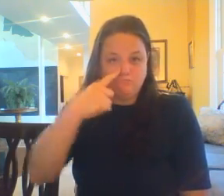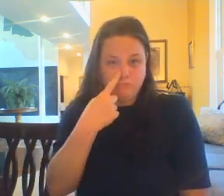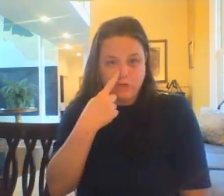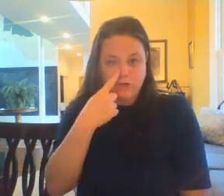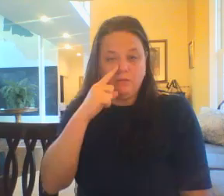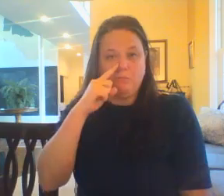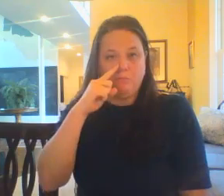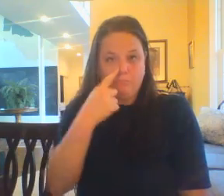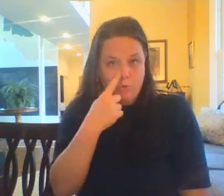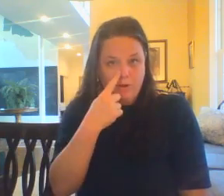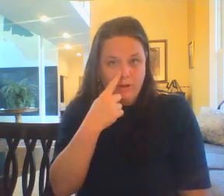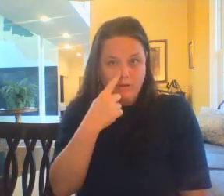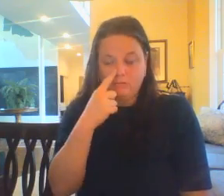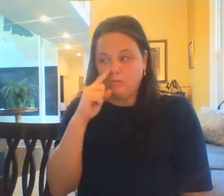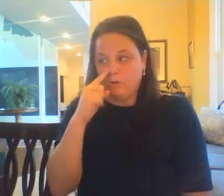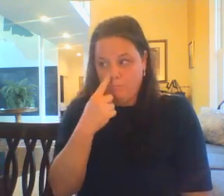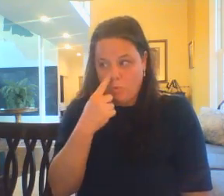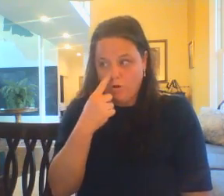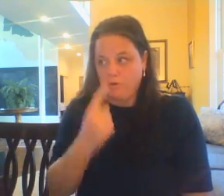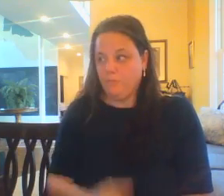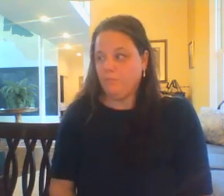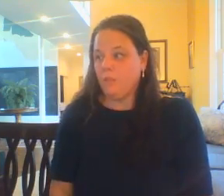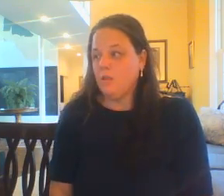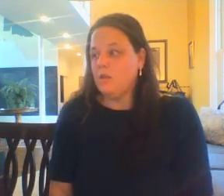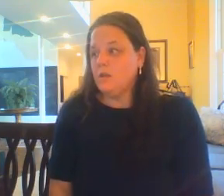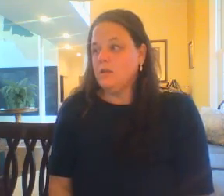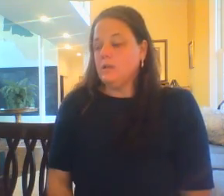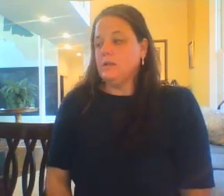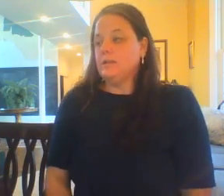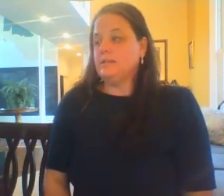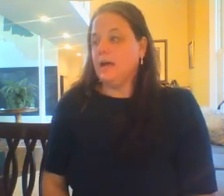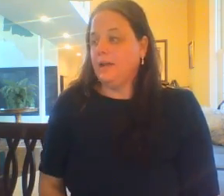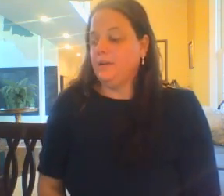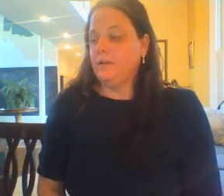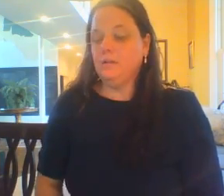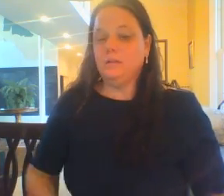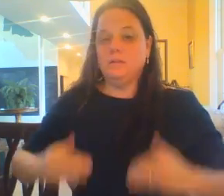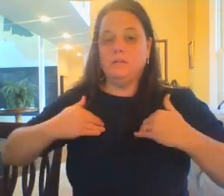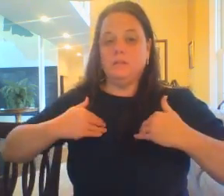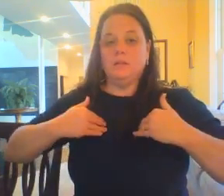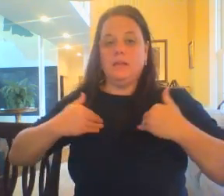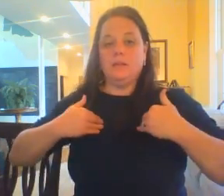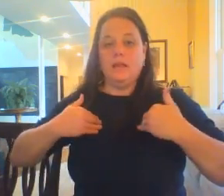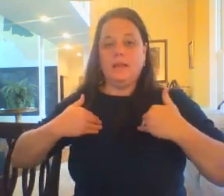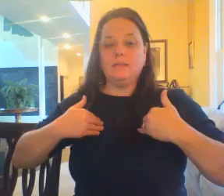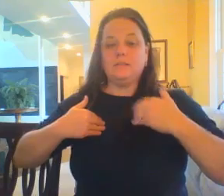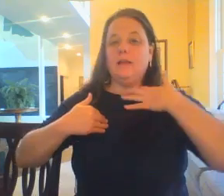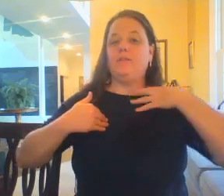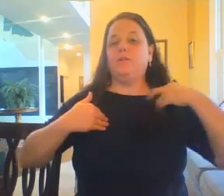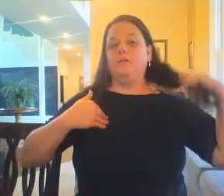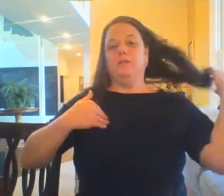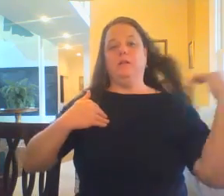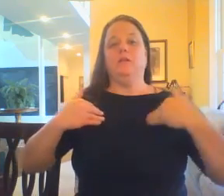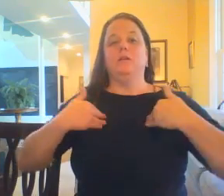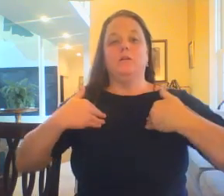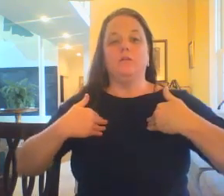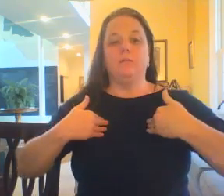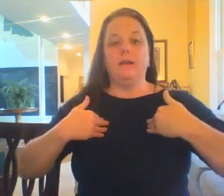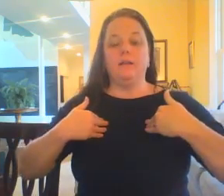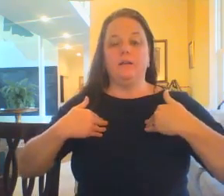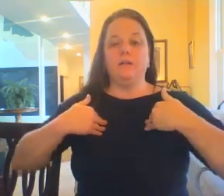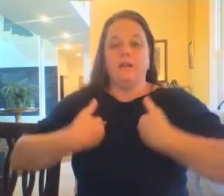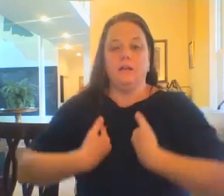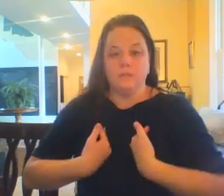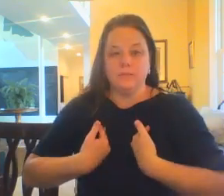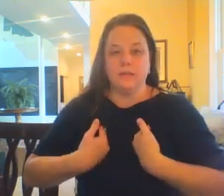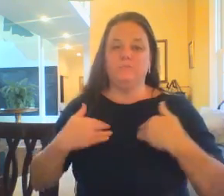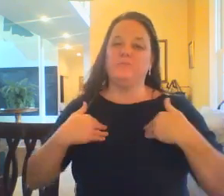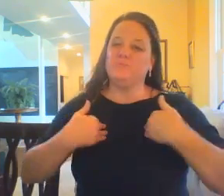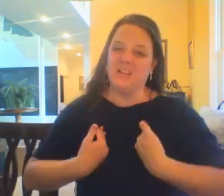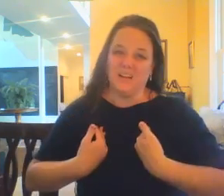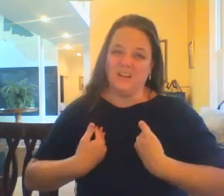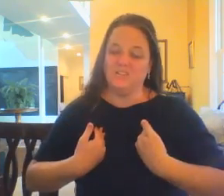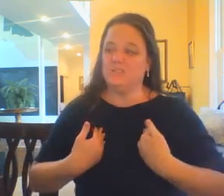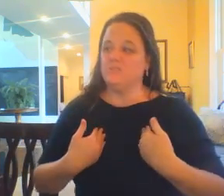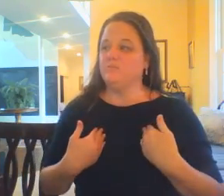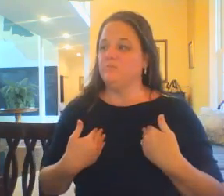turn it boring or bored tired hands